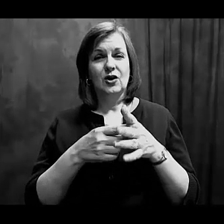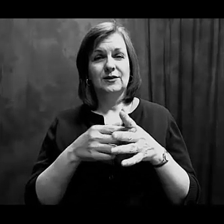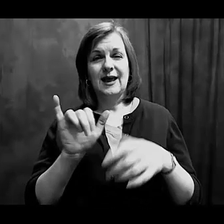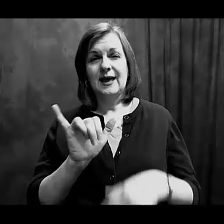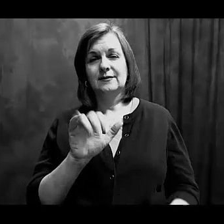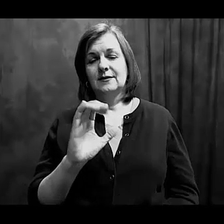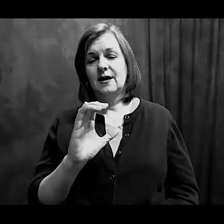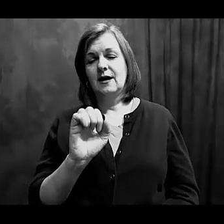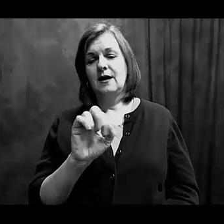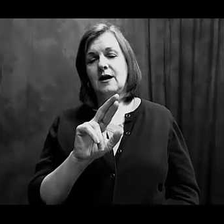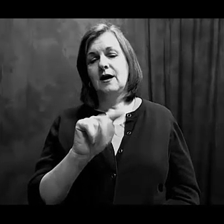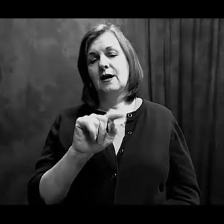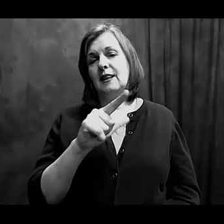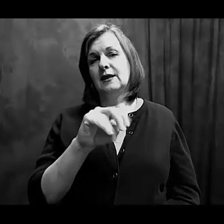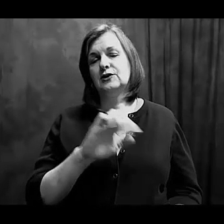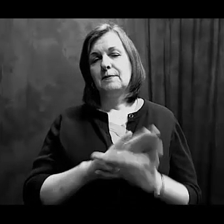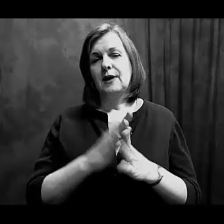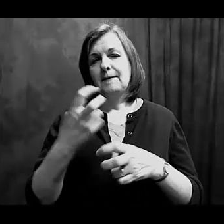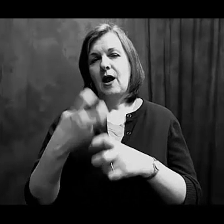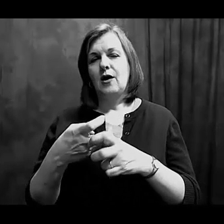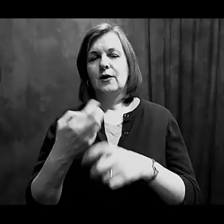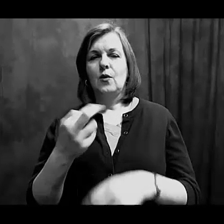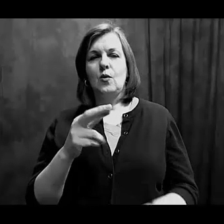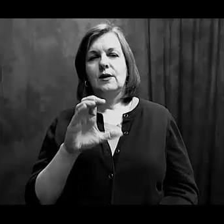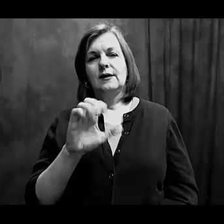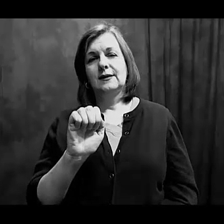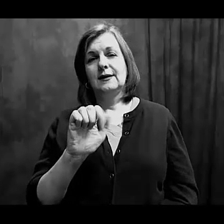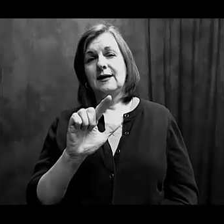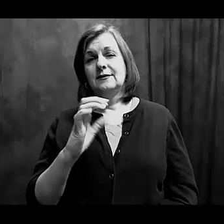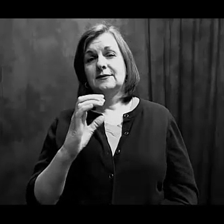the other thing that folks often forget is that bone is still alive!